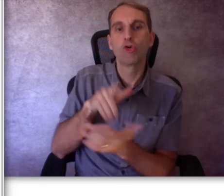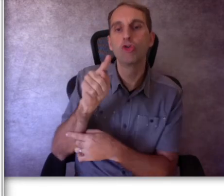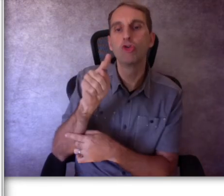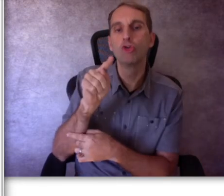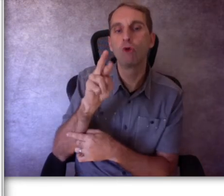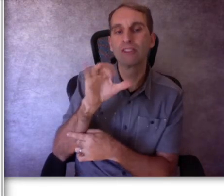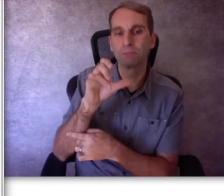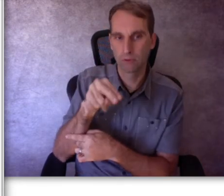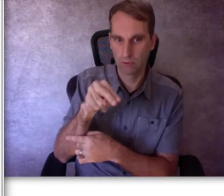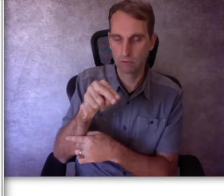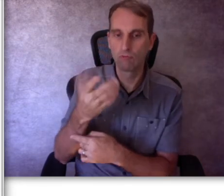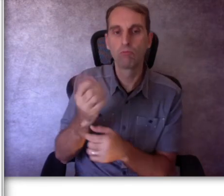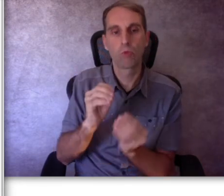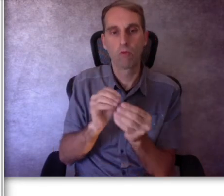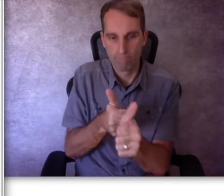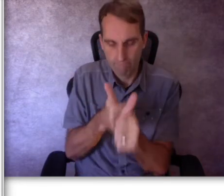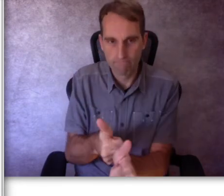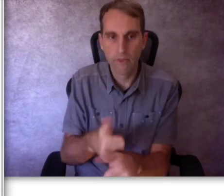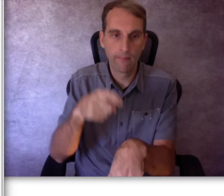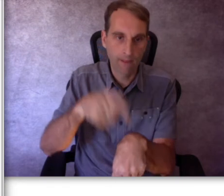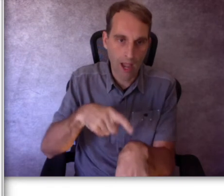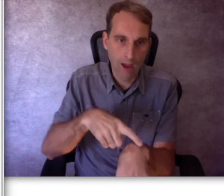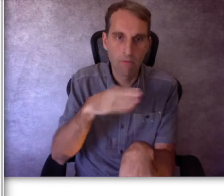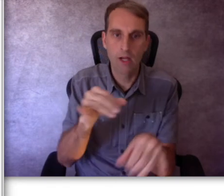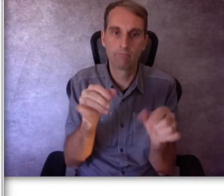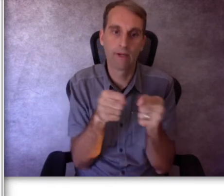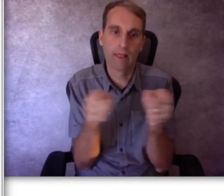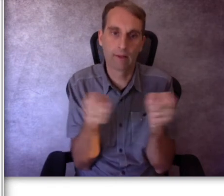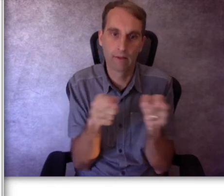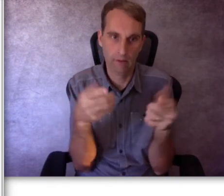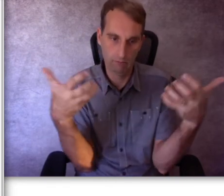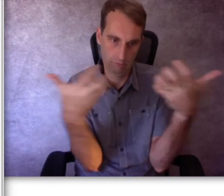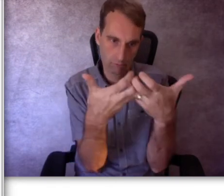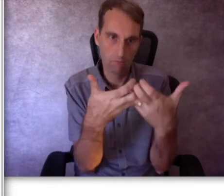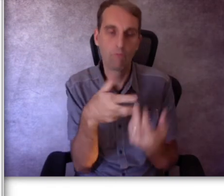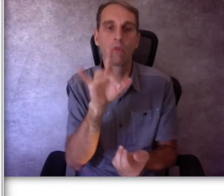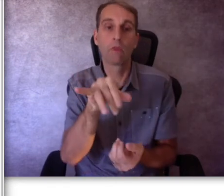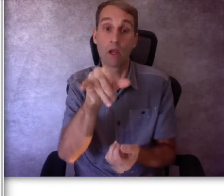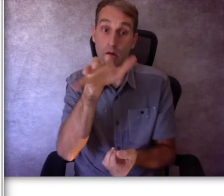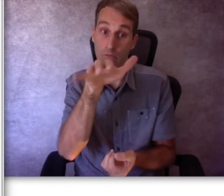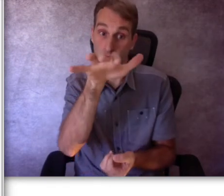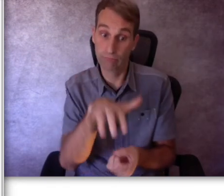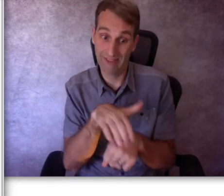that would be more of a transcription. That would follow the timeliness of the presentation.